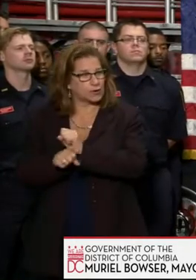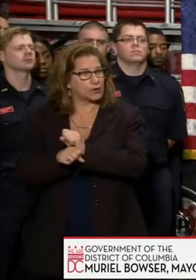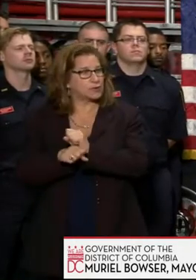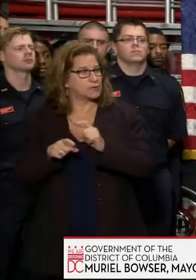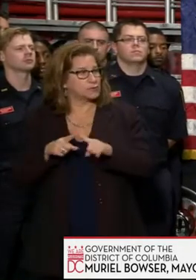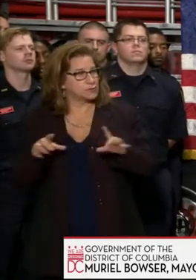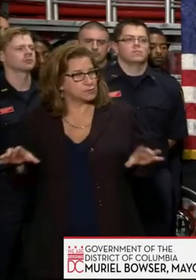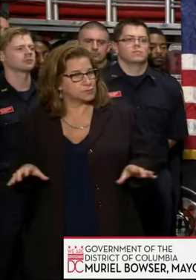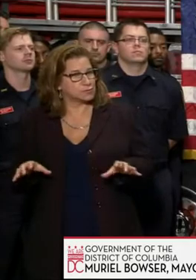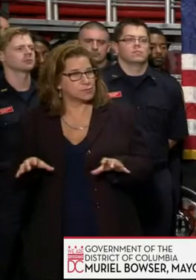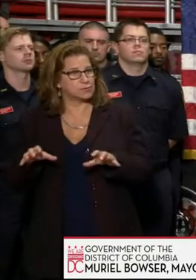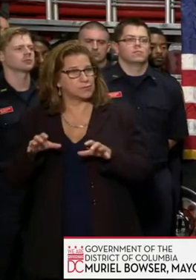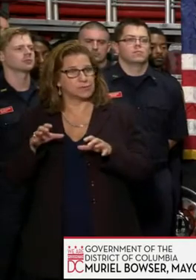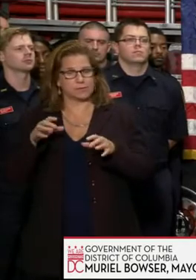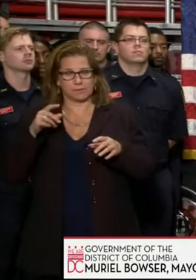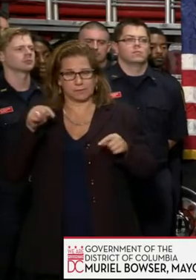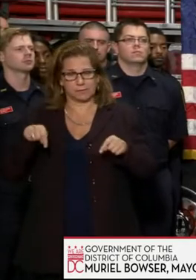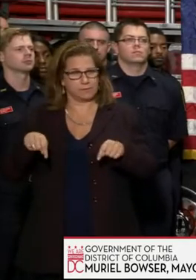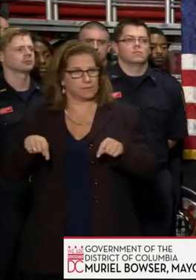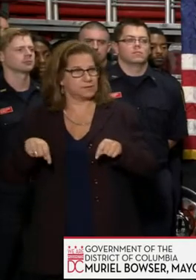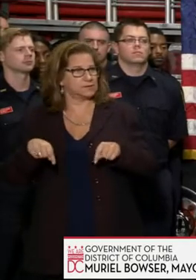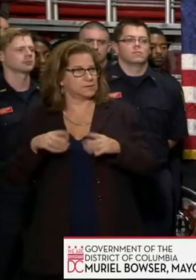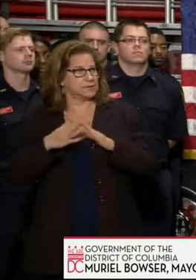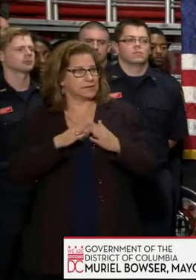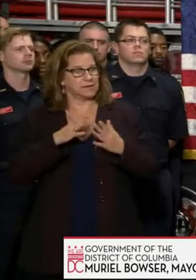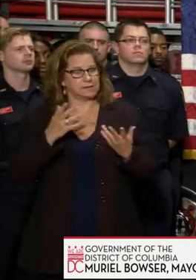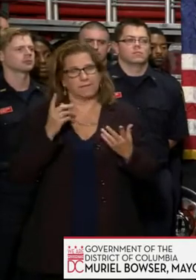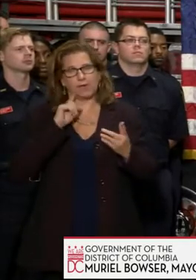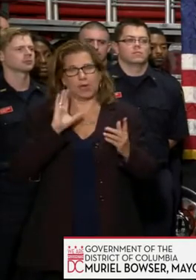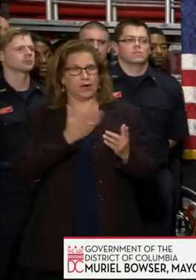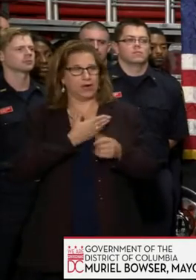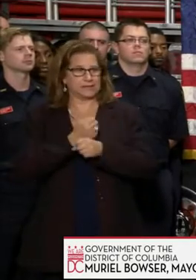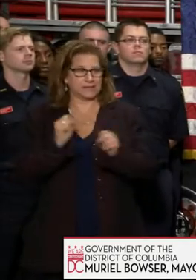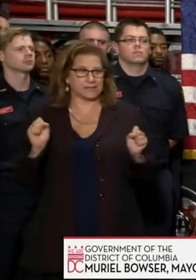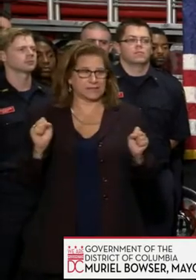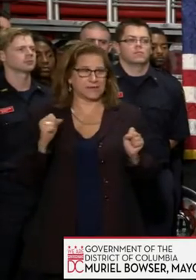COMES WITH JOBS LIKE YOURS. WE HONOR THEM BY MAKING SURE WE